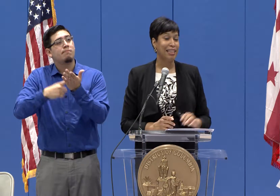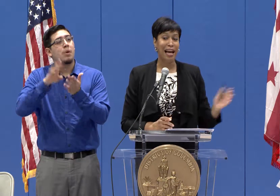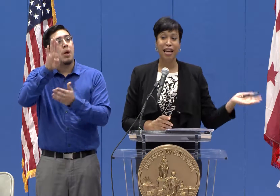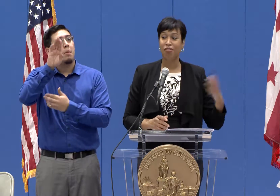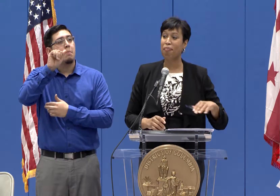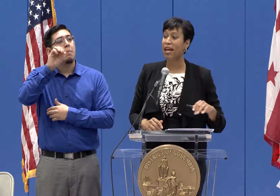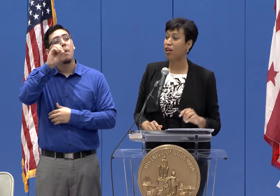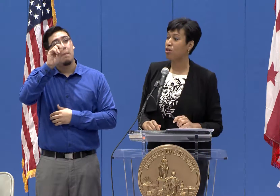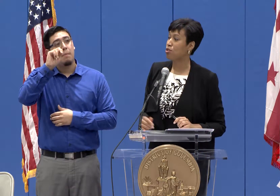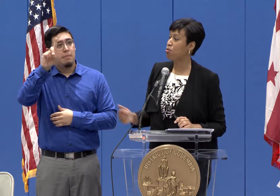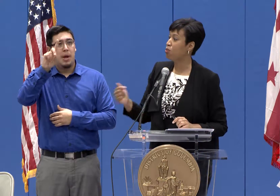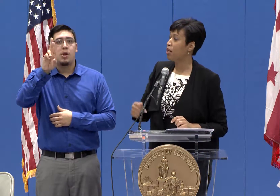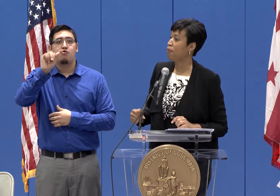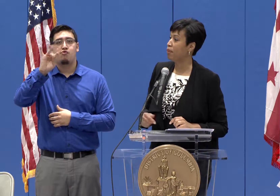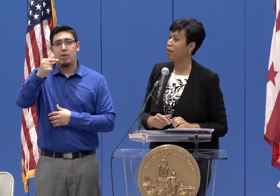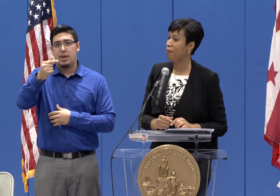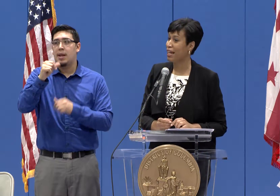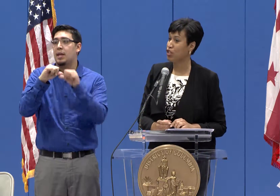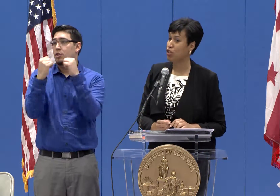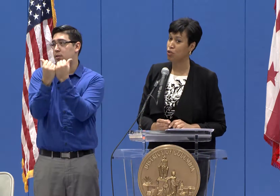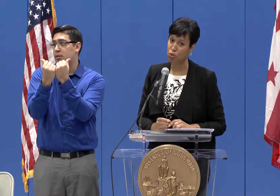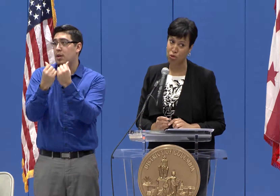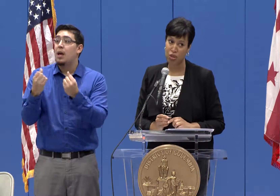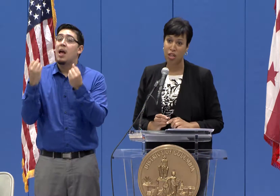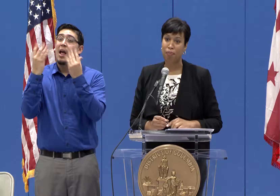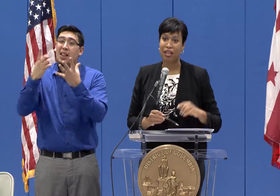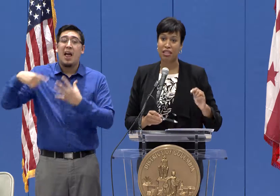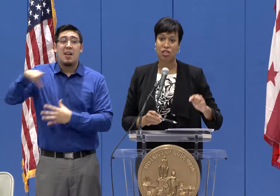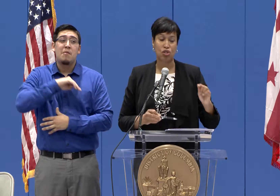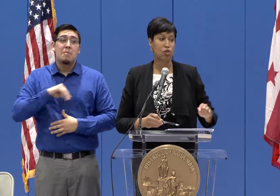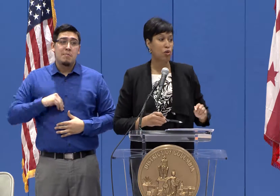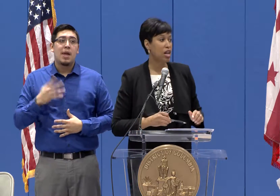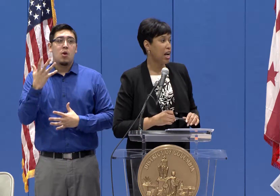A LOT OF MAYORS WILL WANT TO BE IN MY SHOES BECAUSE THE STORY I